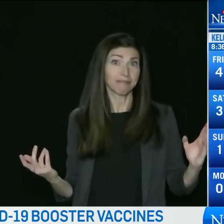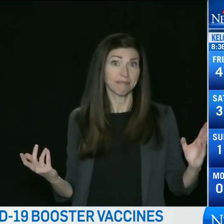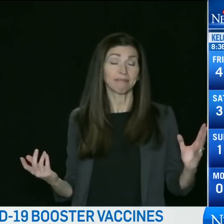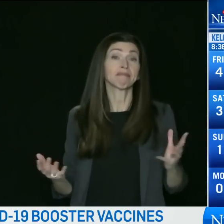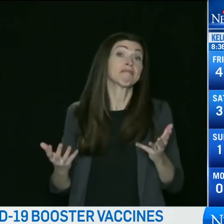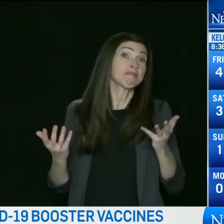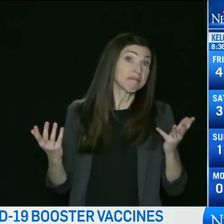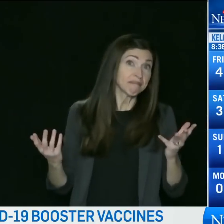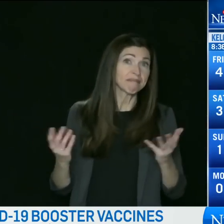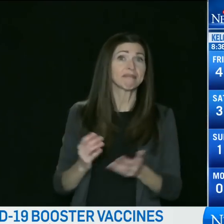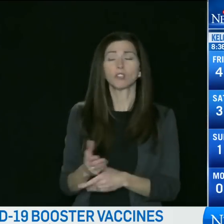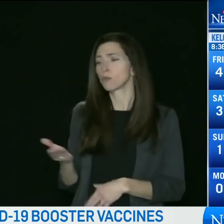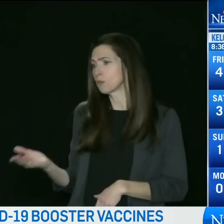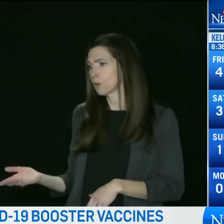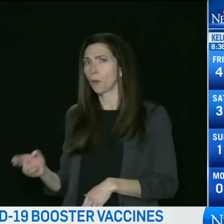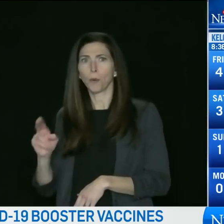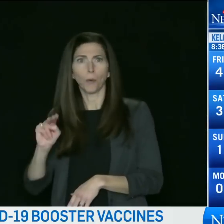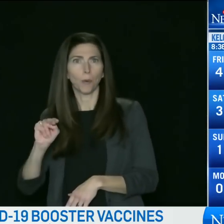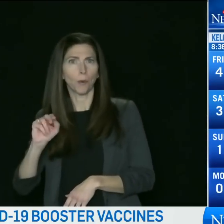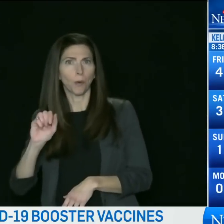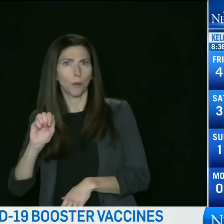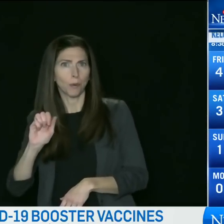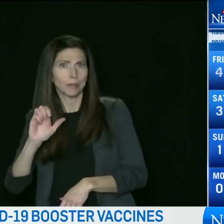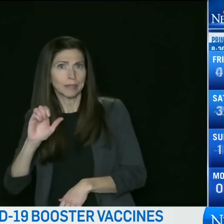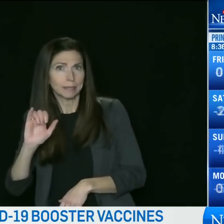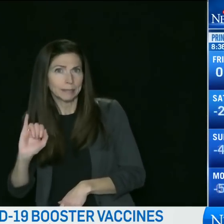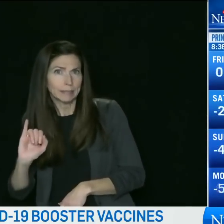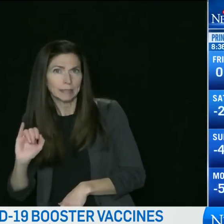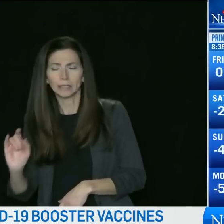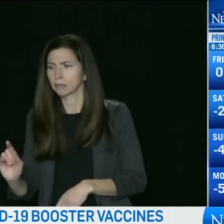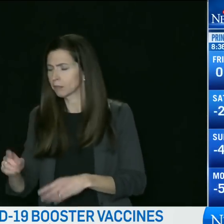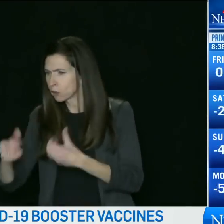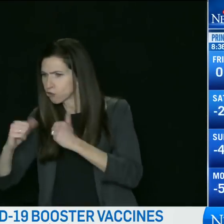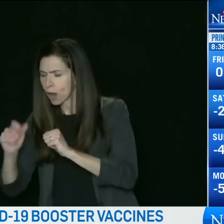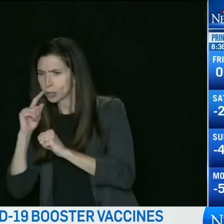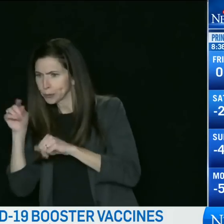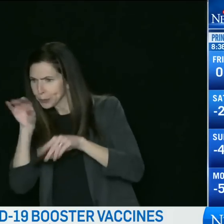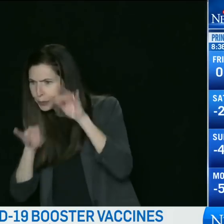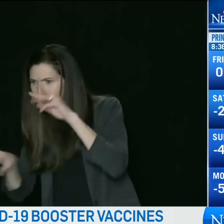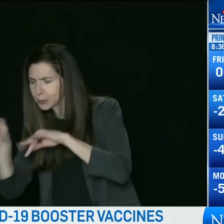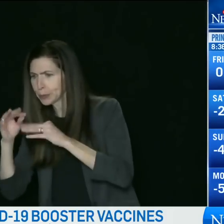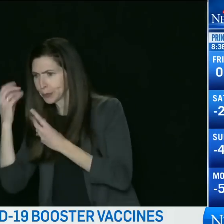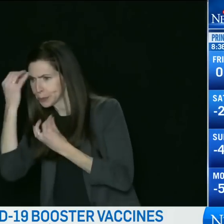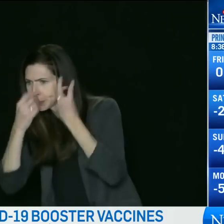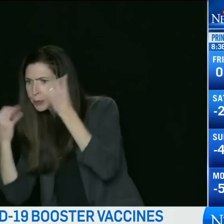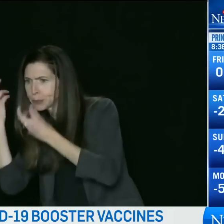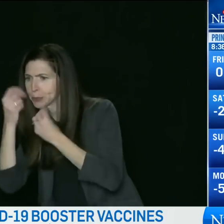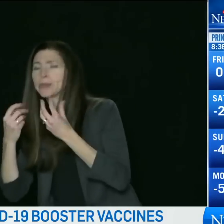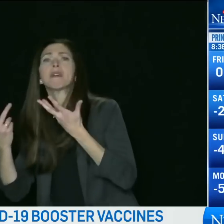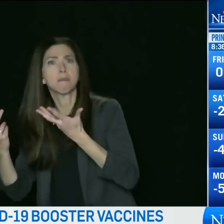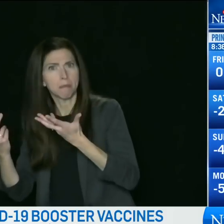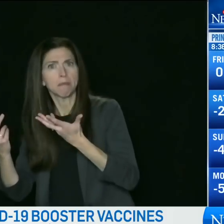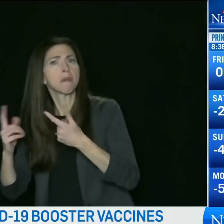NACI'S ALWAYS FOLLOWING THE EVIDENCE AND KEEPING TRACK AND LOOKING IF THERE ARE AREAS WHERE THEY CAN ACTUALLY TRY AND OPTIMIZE AND DEVIATE FROM